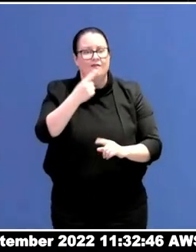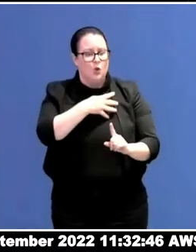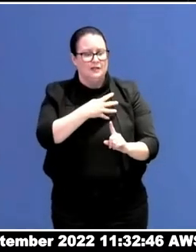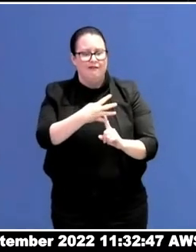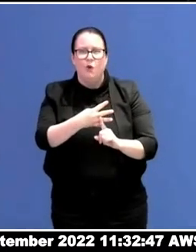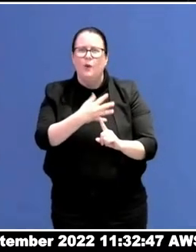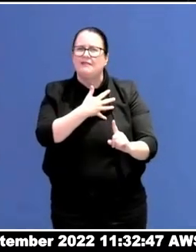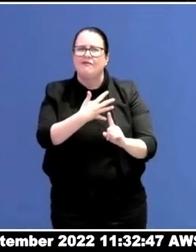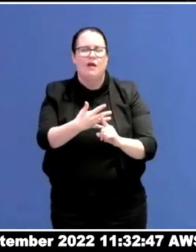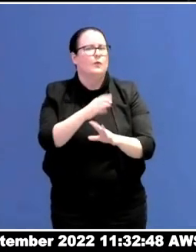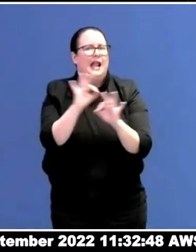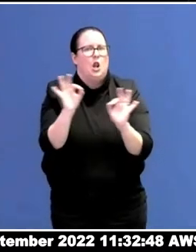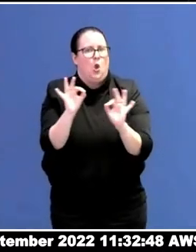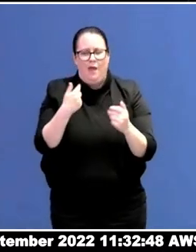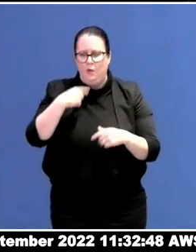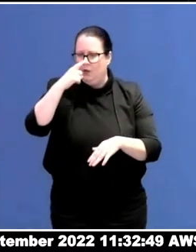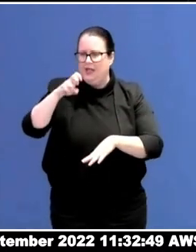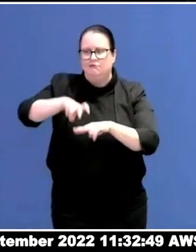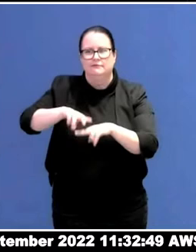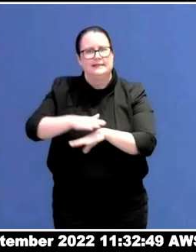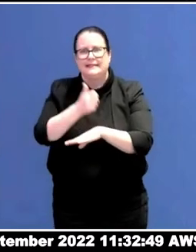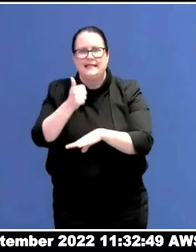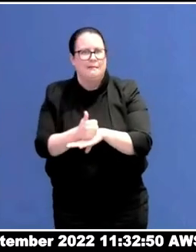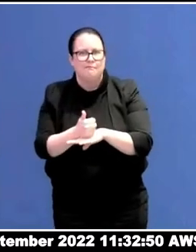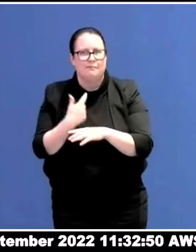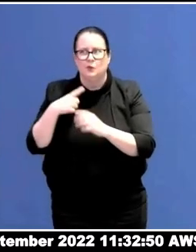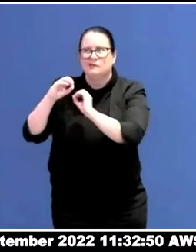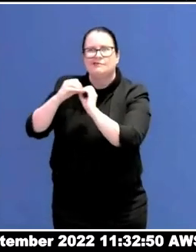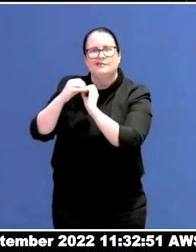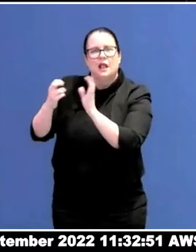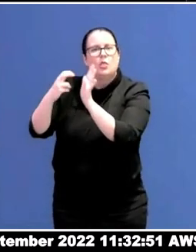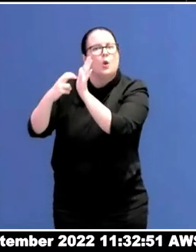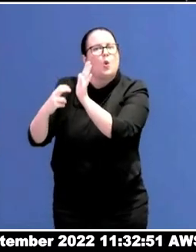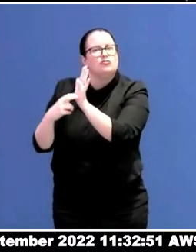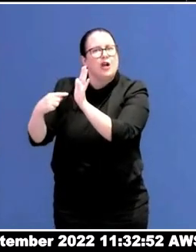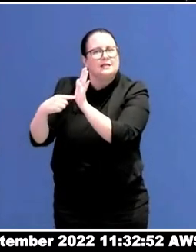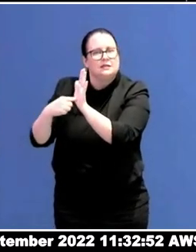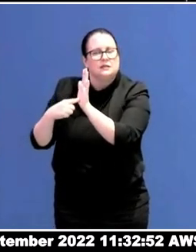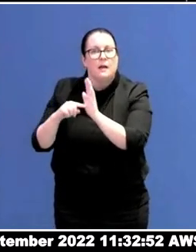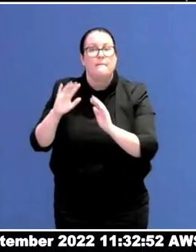They were trying to make room for us going into the contract. But when we did get that space, we had one small room.